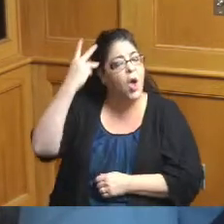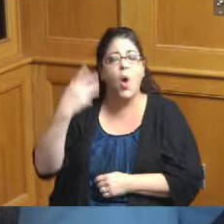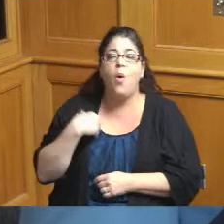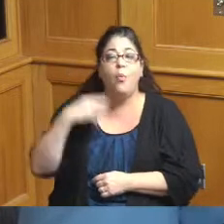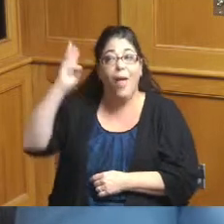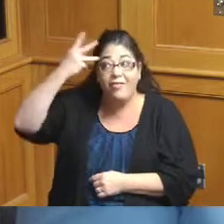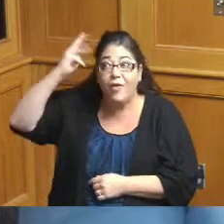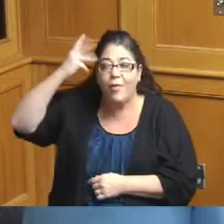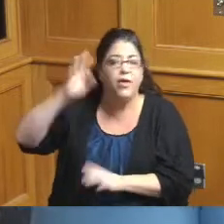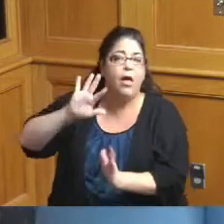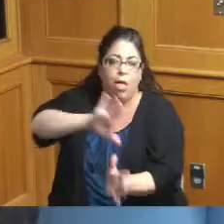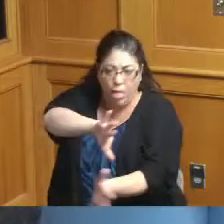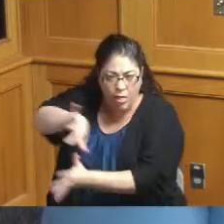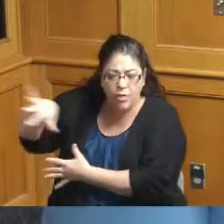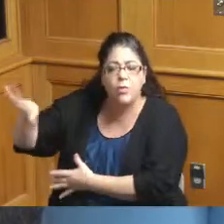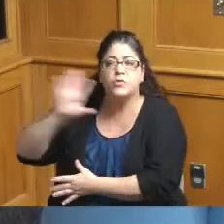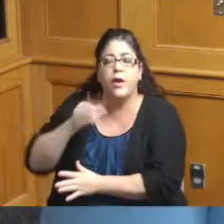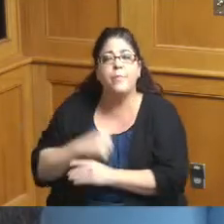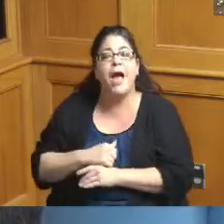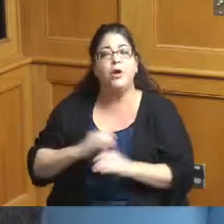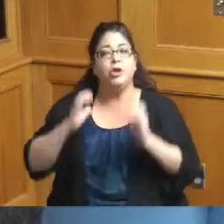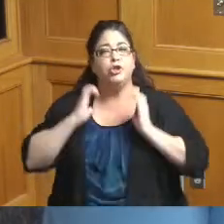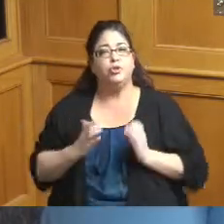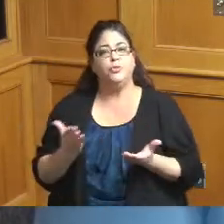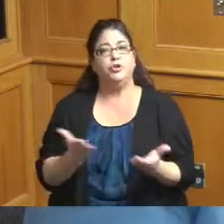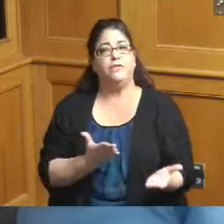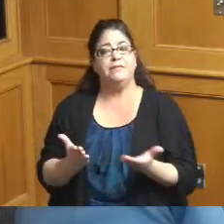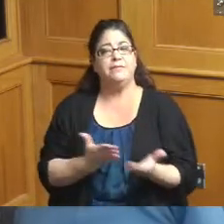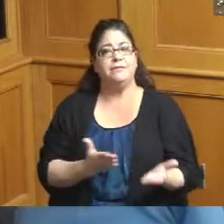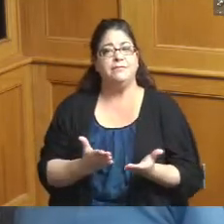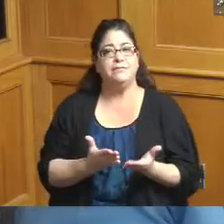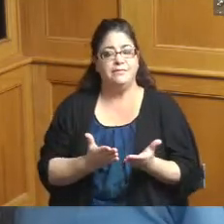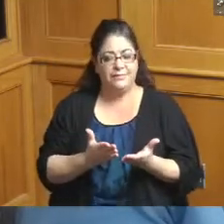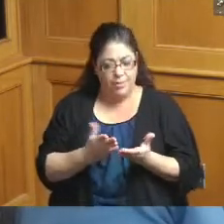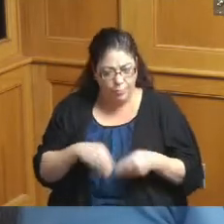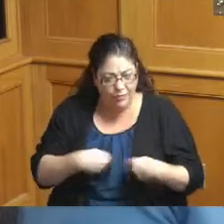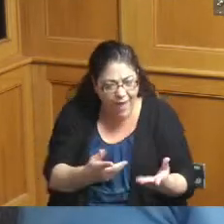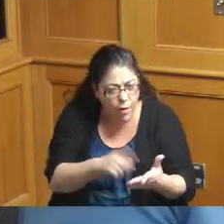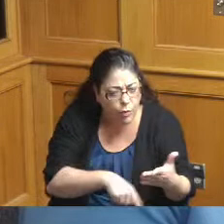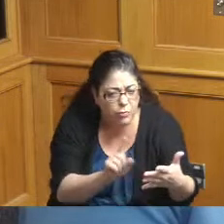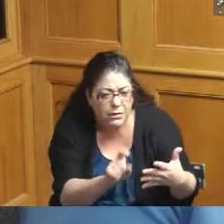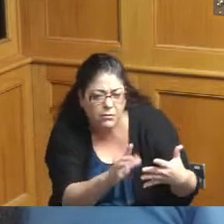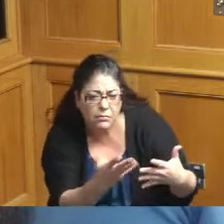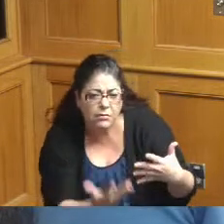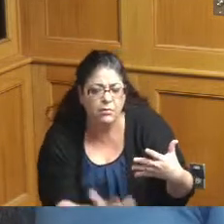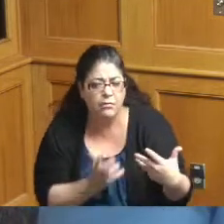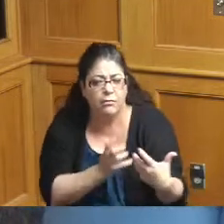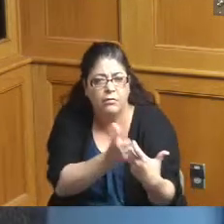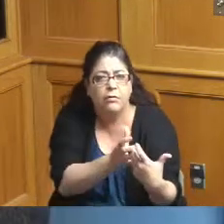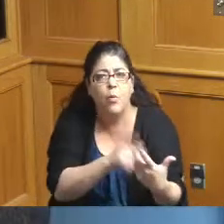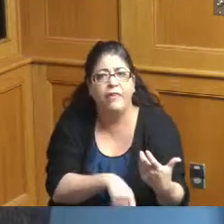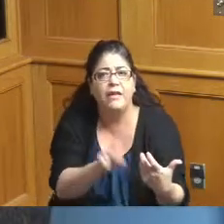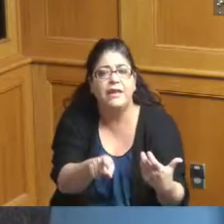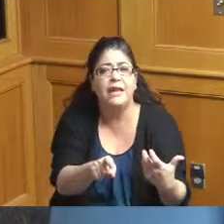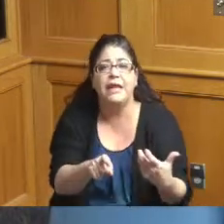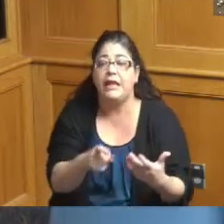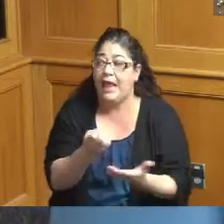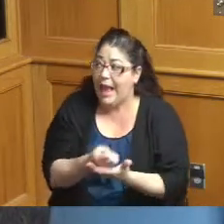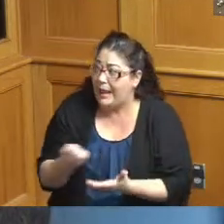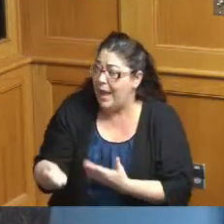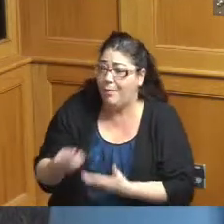mentality we had we see a lot of people got hit with Covid or economically as well as from a